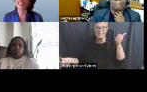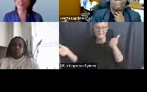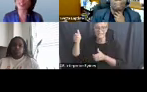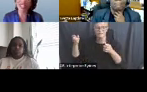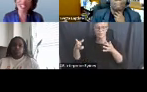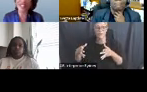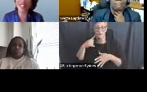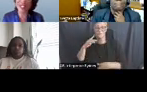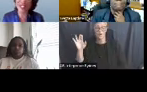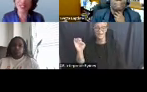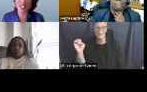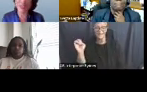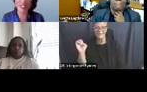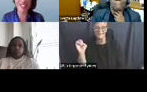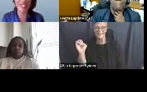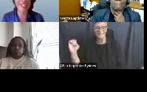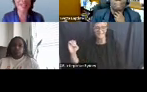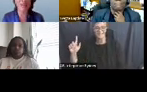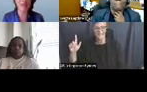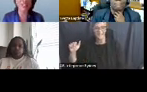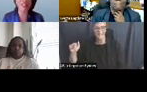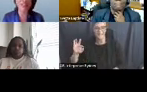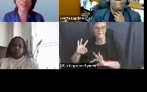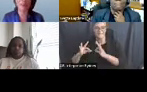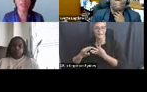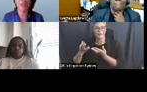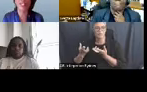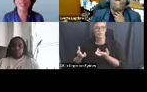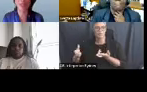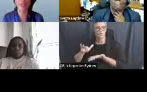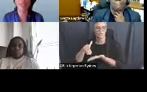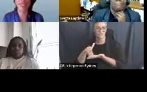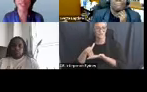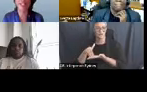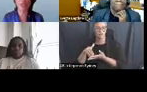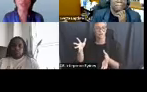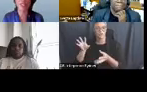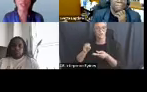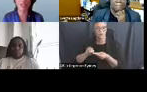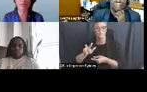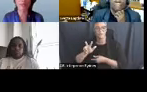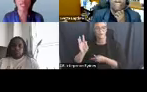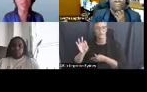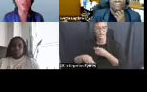She has 39 years of experience in the California Developmental Disabilities Service System